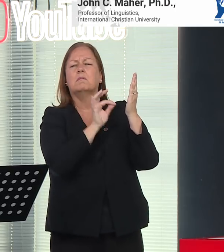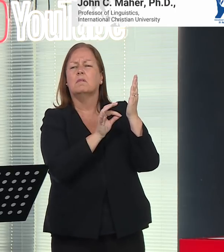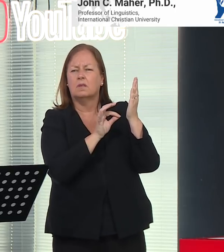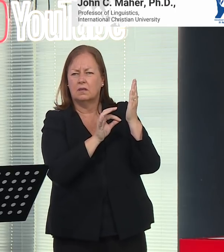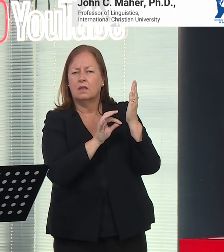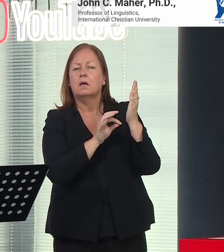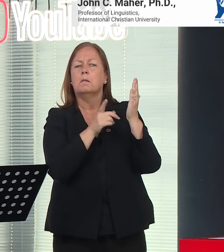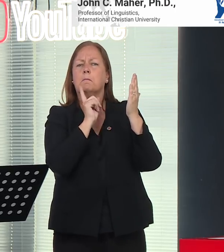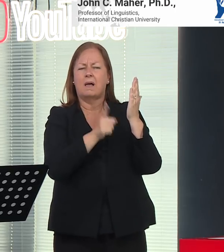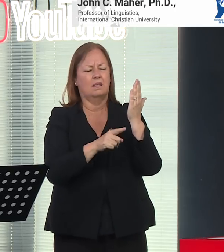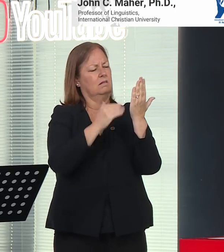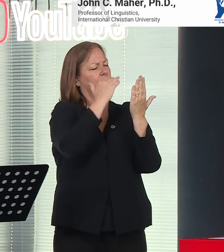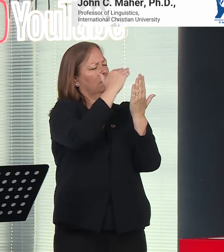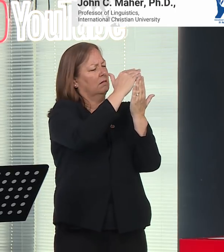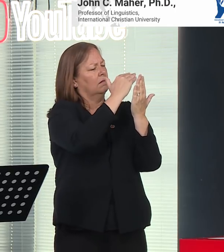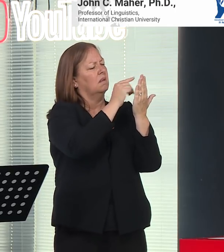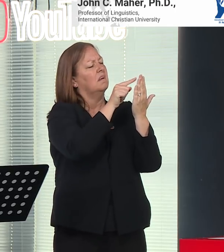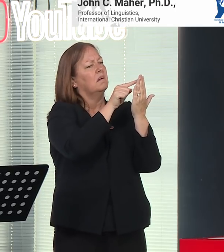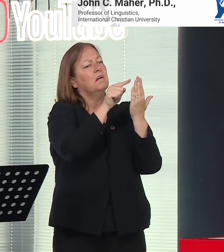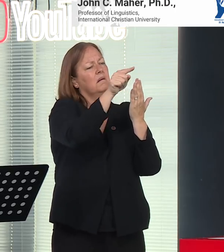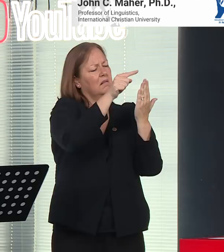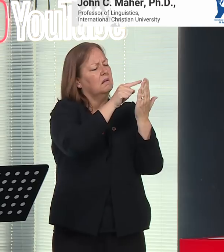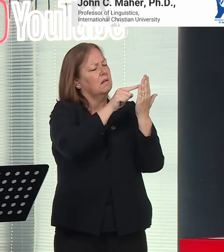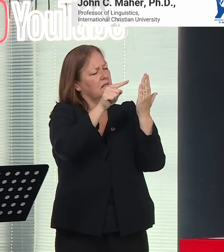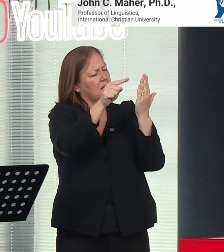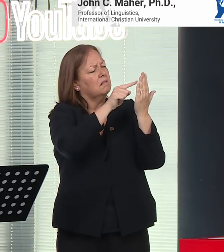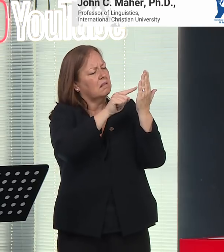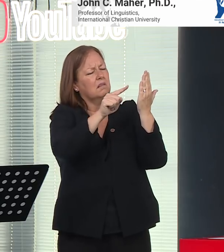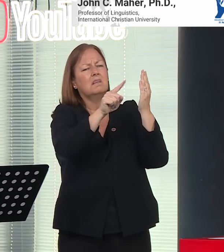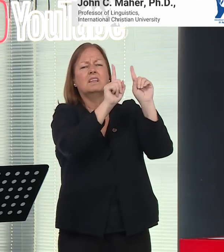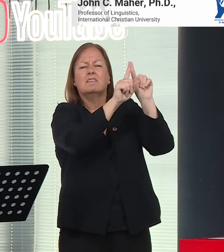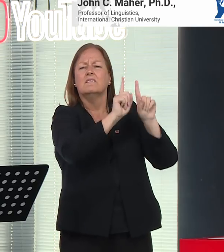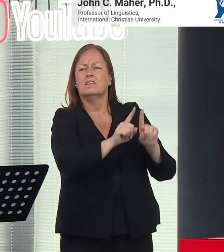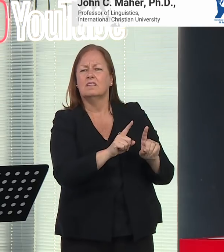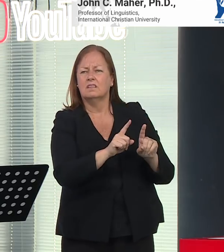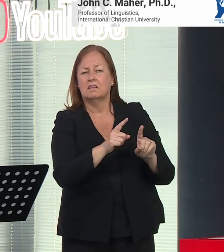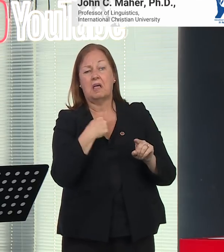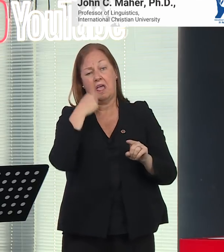see the languages around them. Each country, I think, needs to review